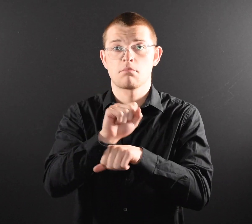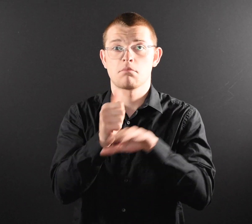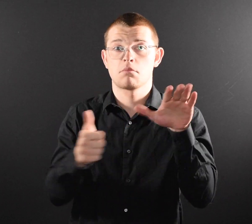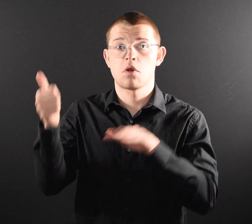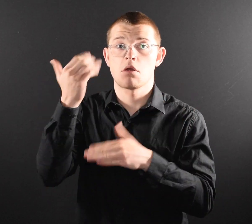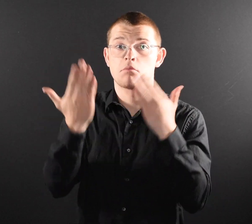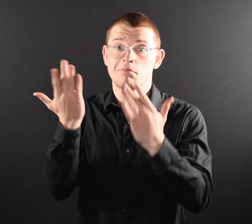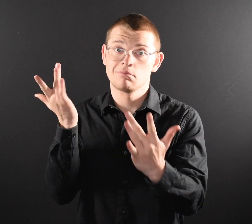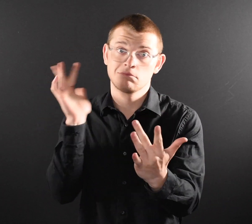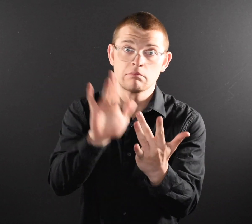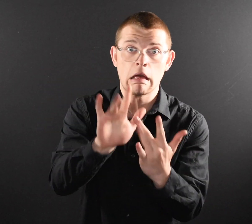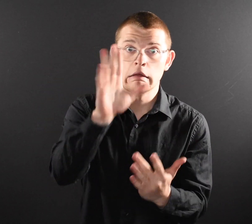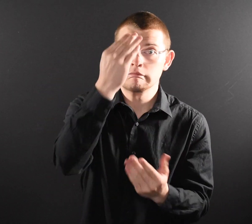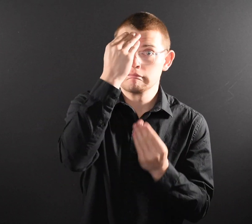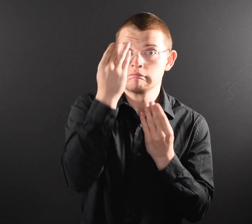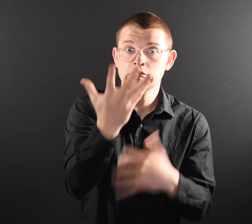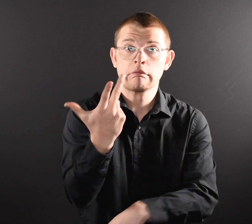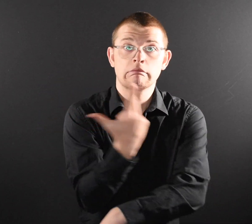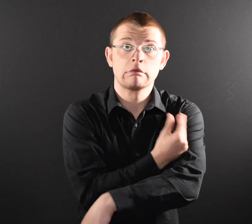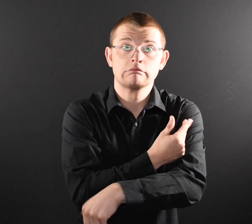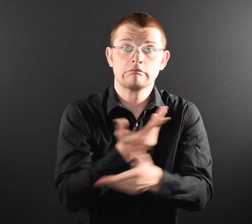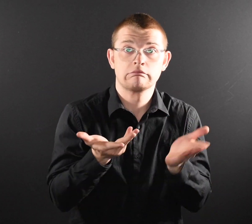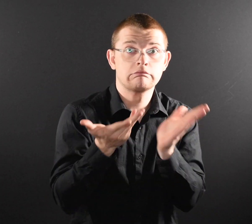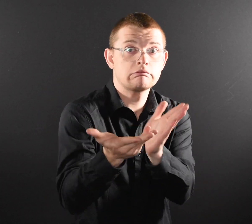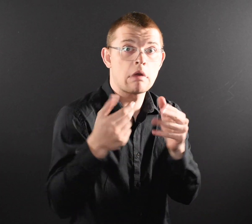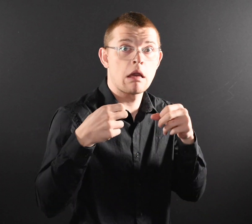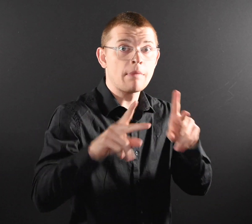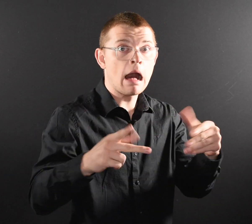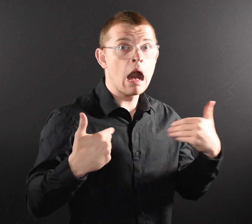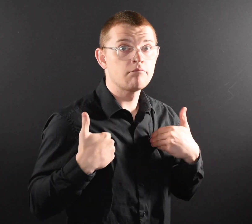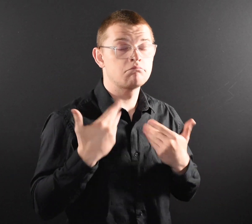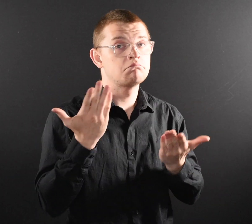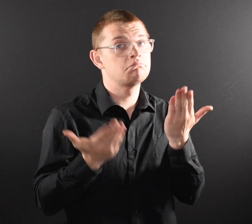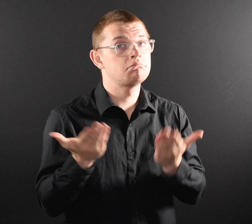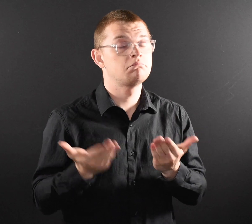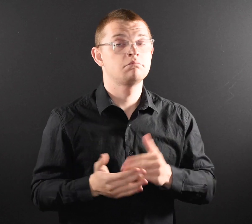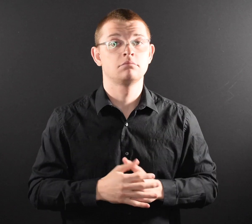Your employer may reach out to you with information about vaccination